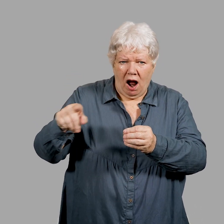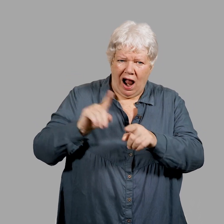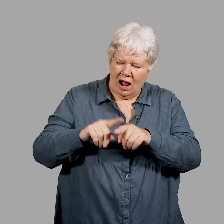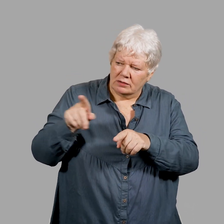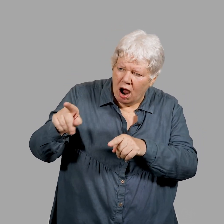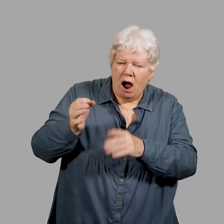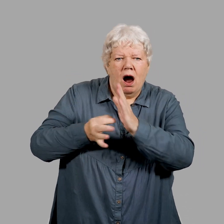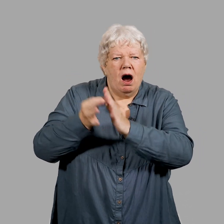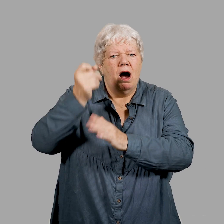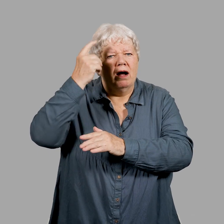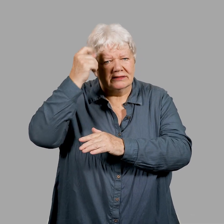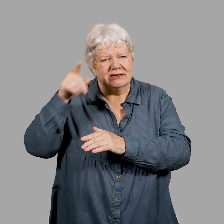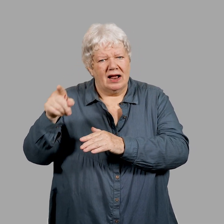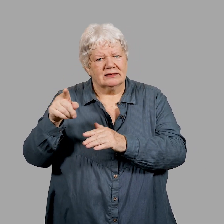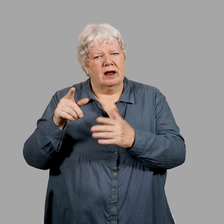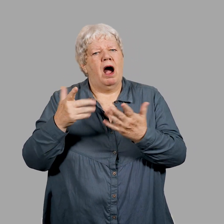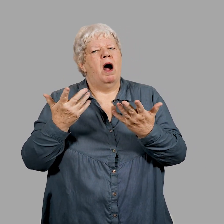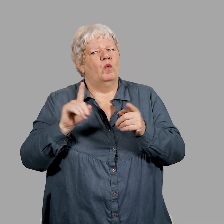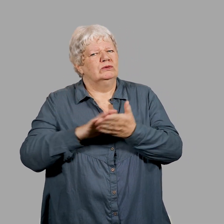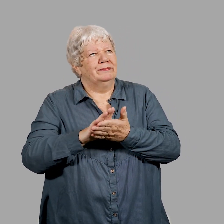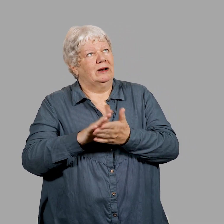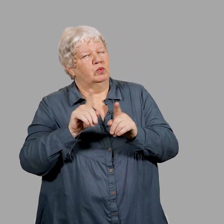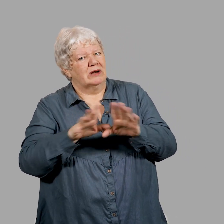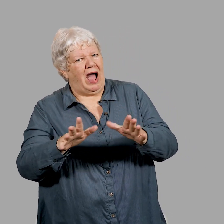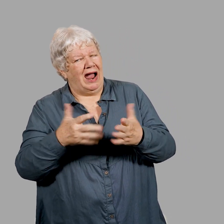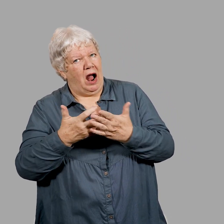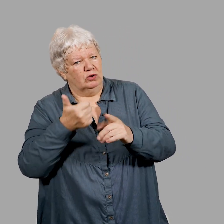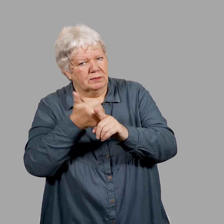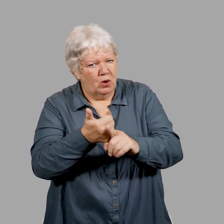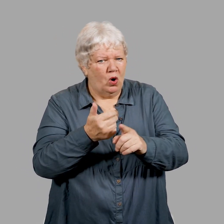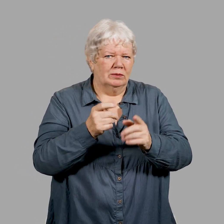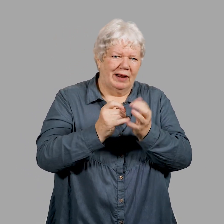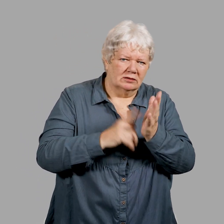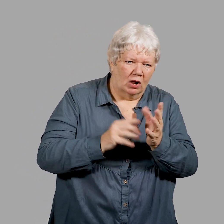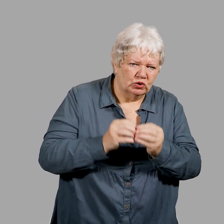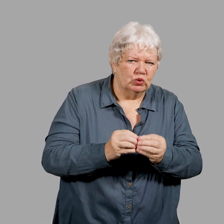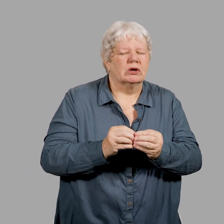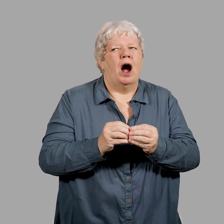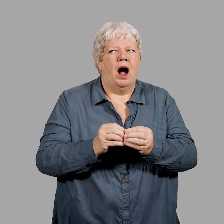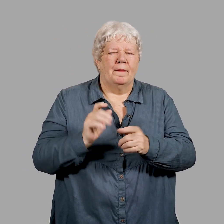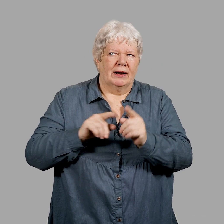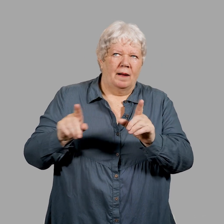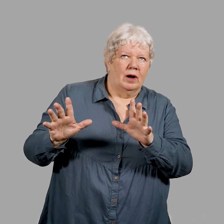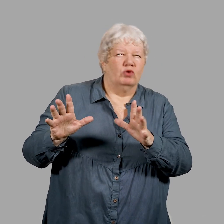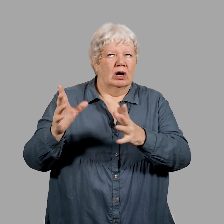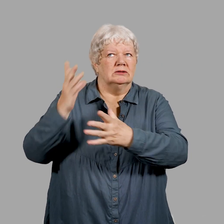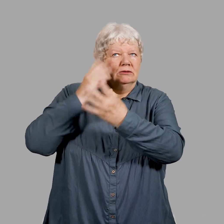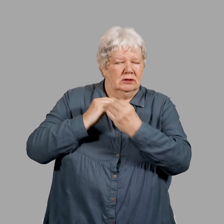and our improved understanding of the practical reality of supporting BSL students